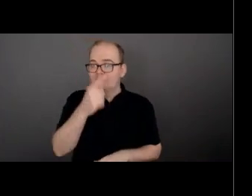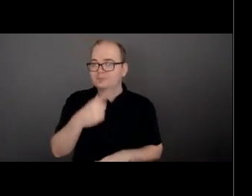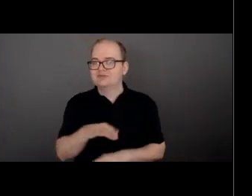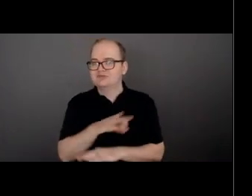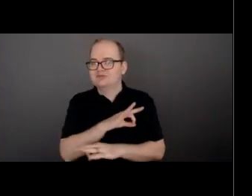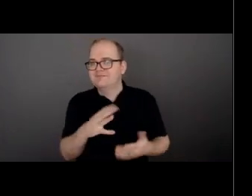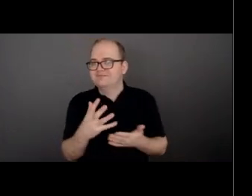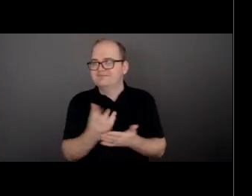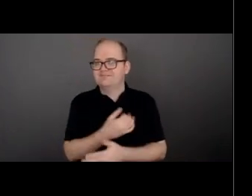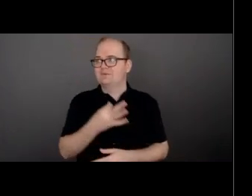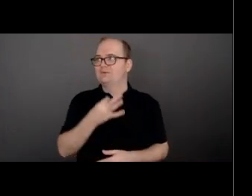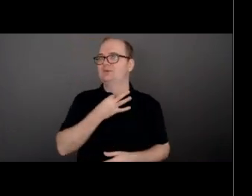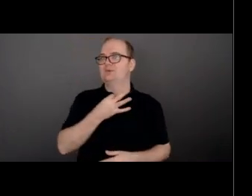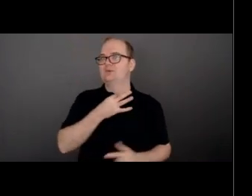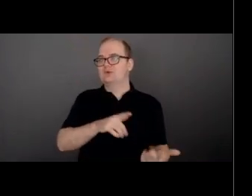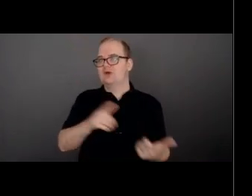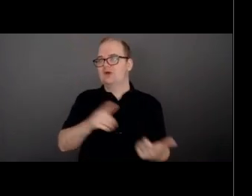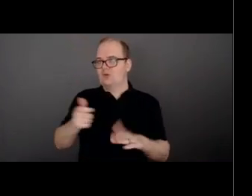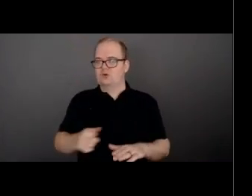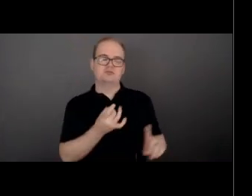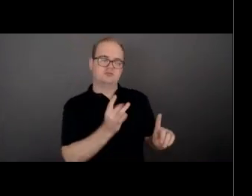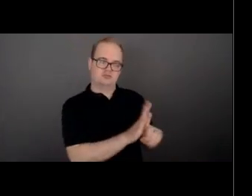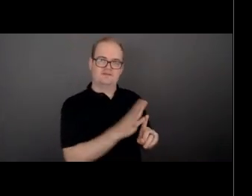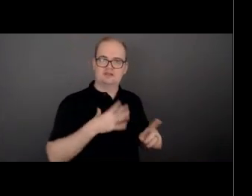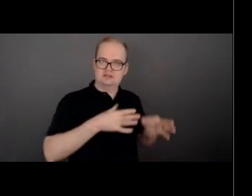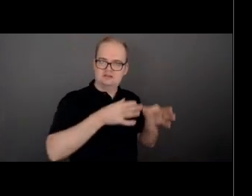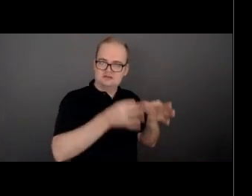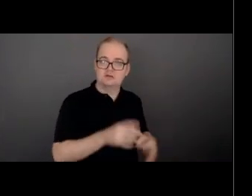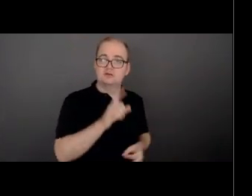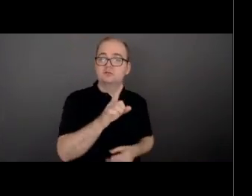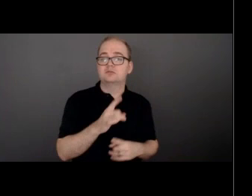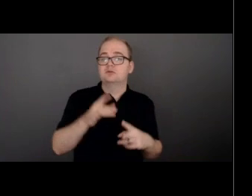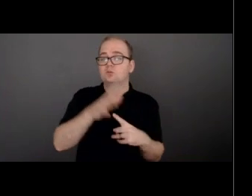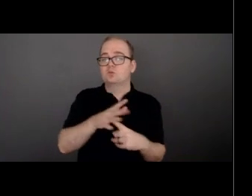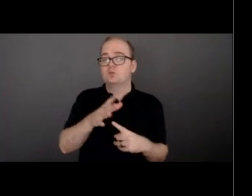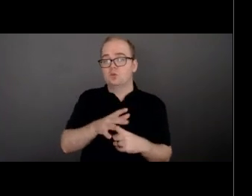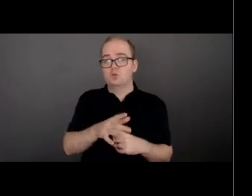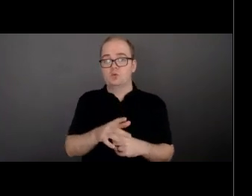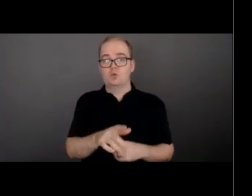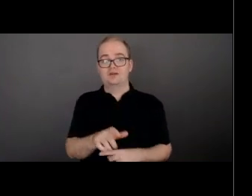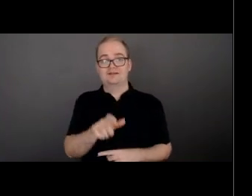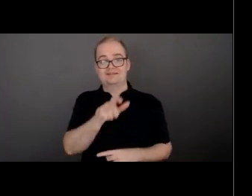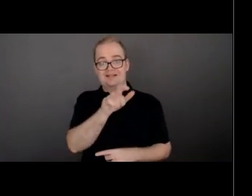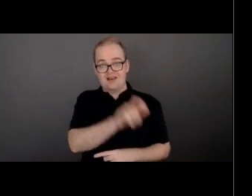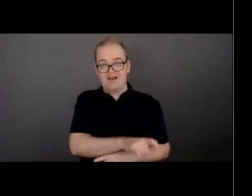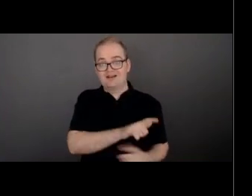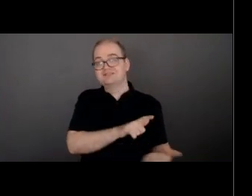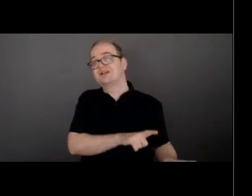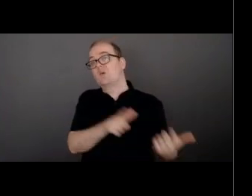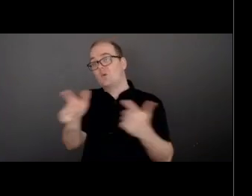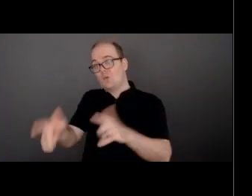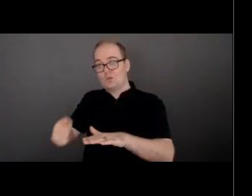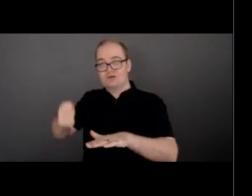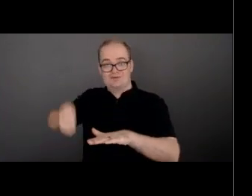themselves but it's also important clients attend court if they want to make sure that